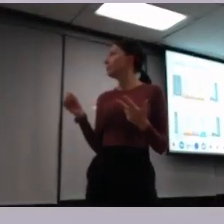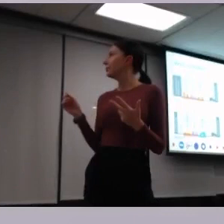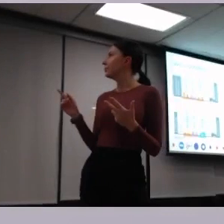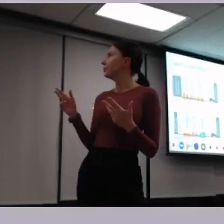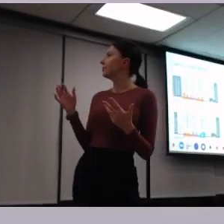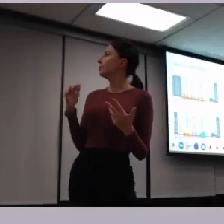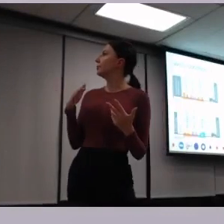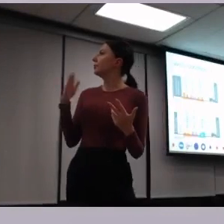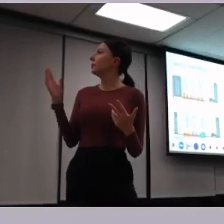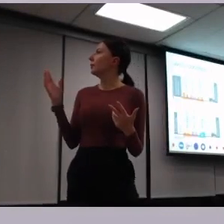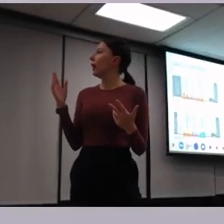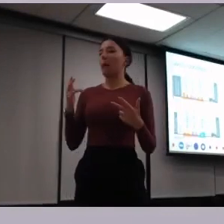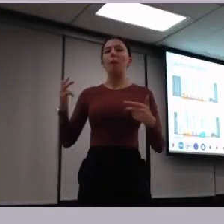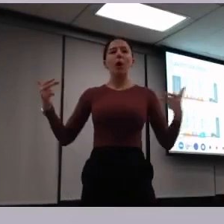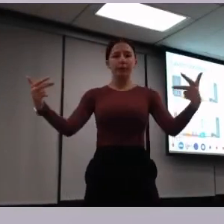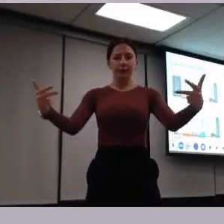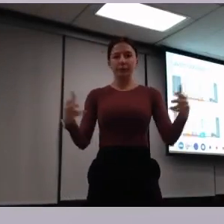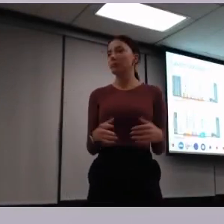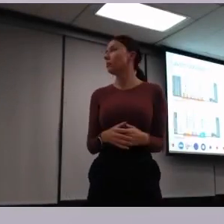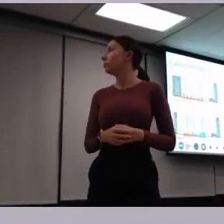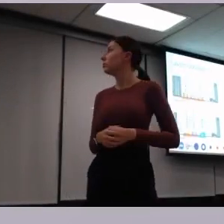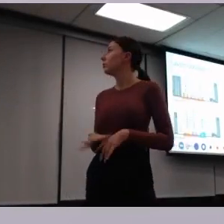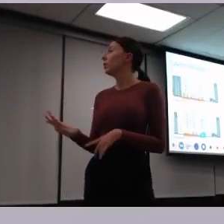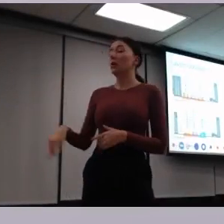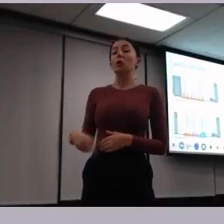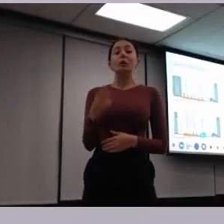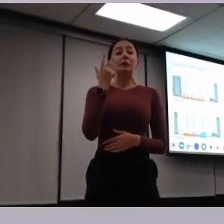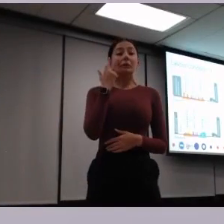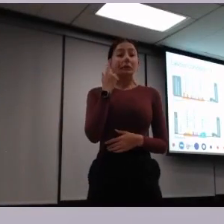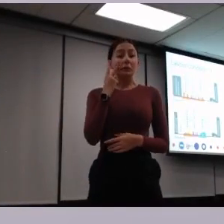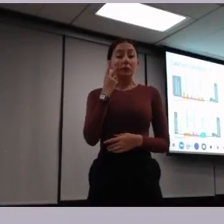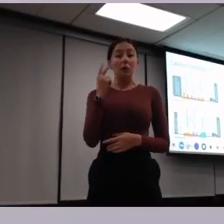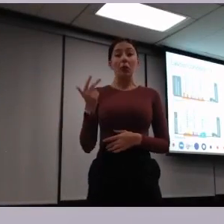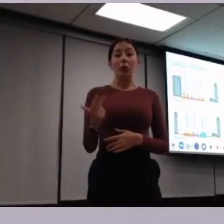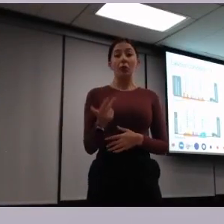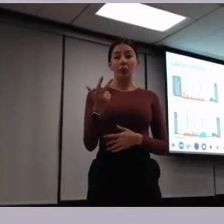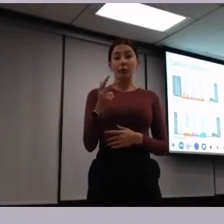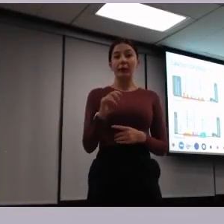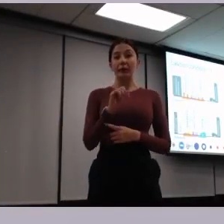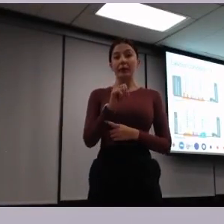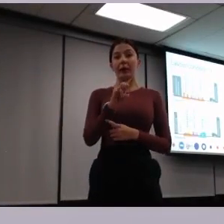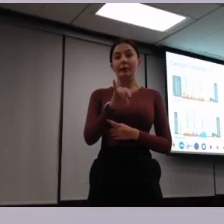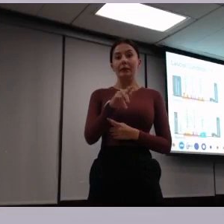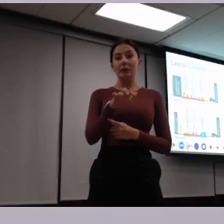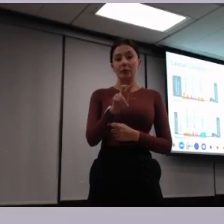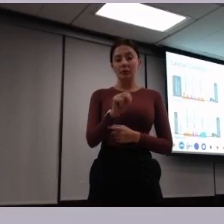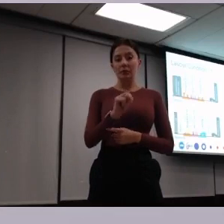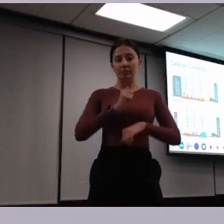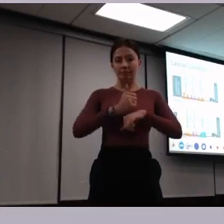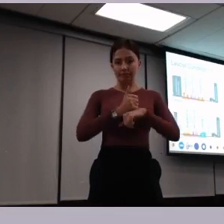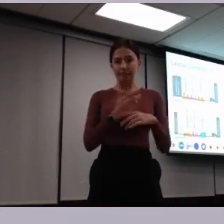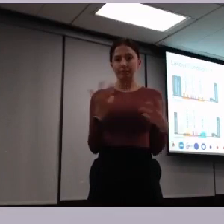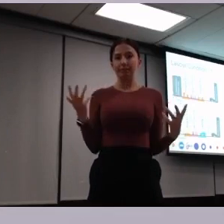So you'll see three conditions. With these Austin conditions, we have prepared a plan and the two